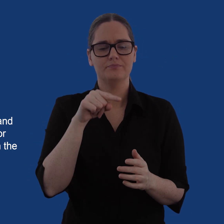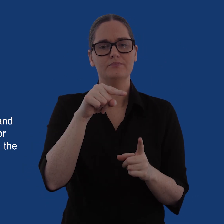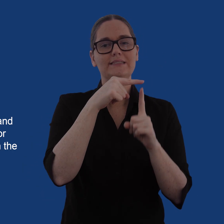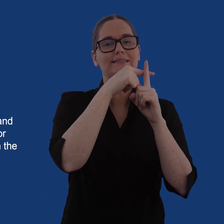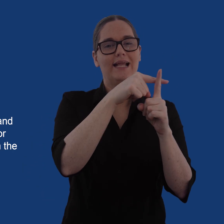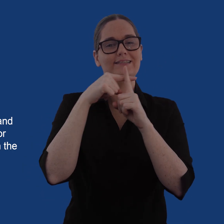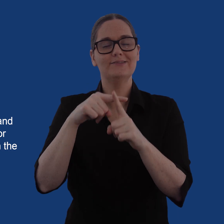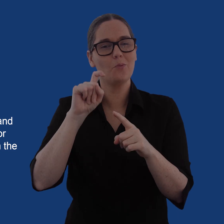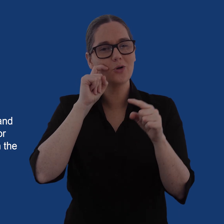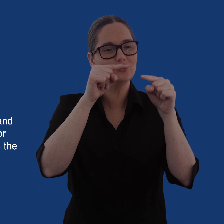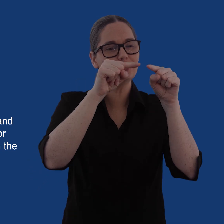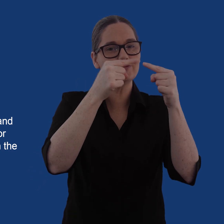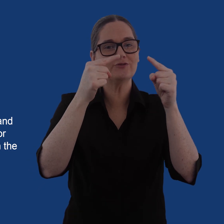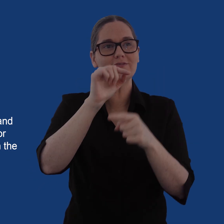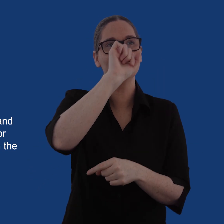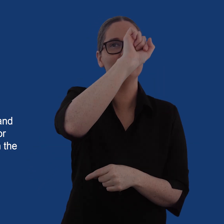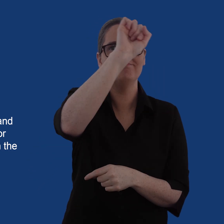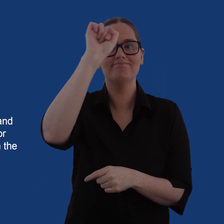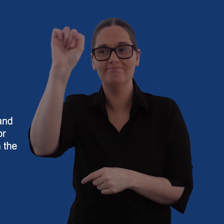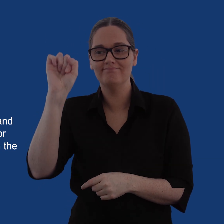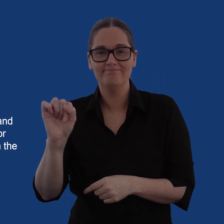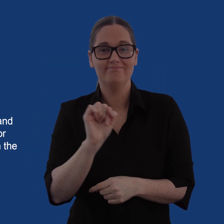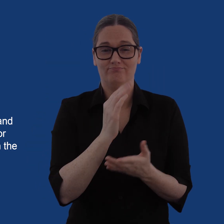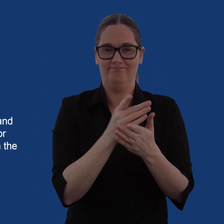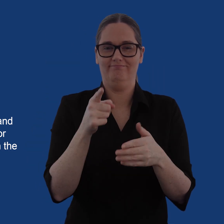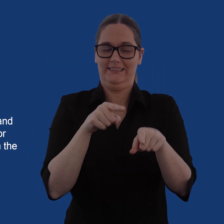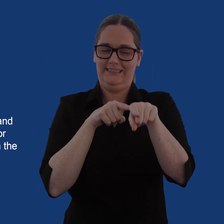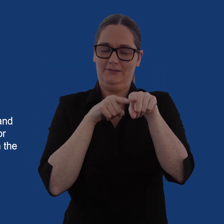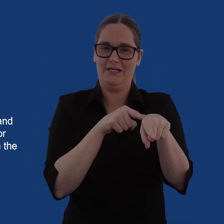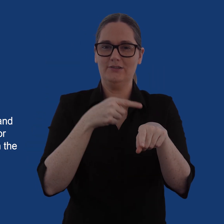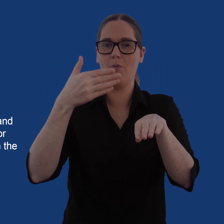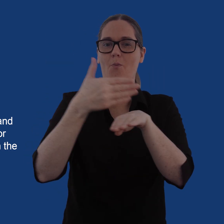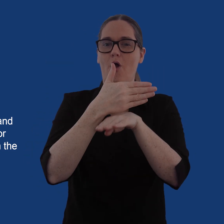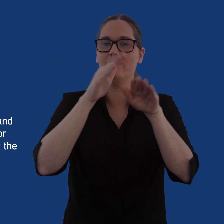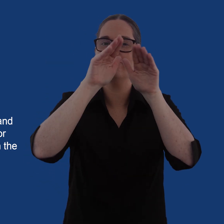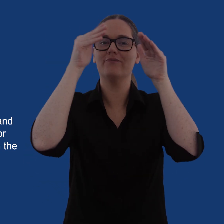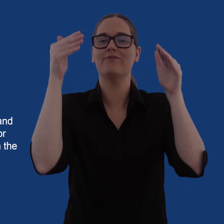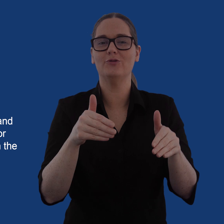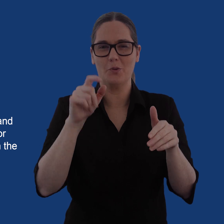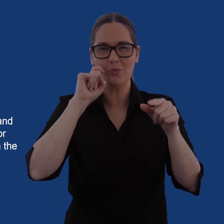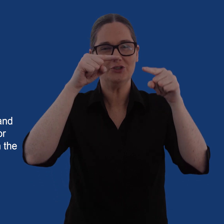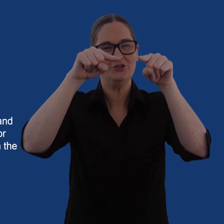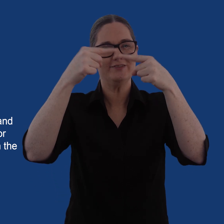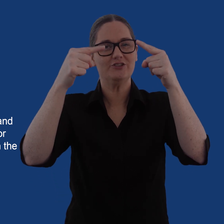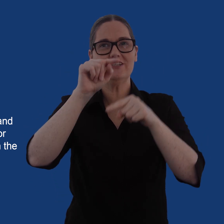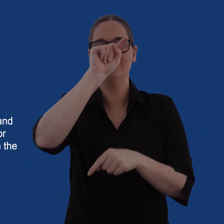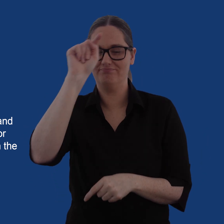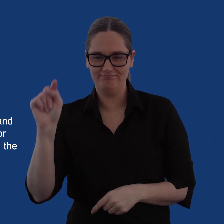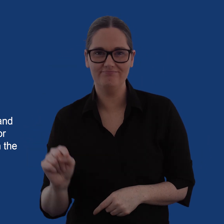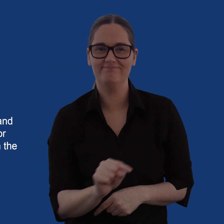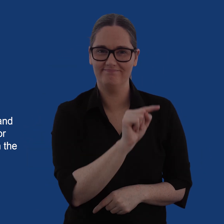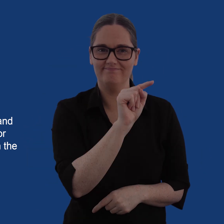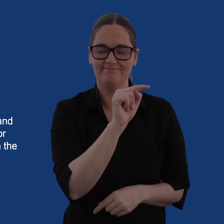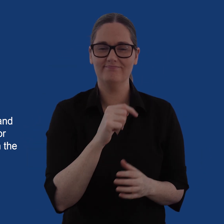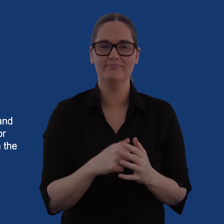These targets will differ between states and territories depending on their workforce.